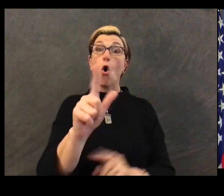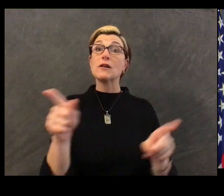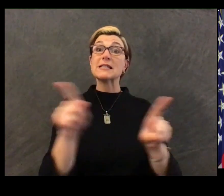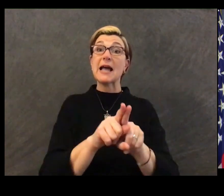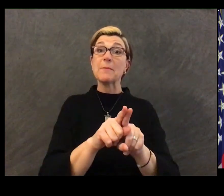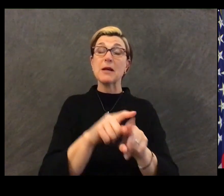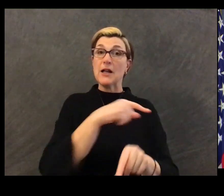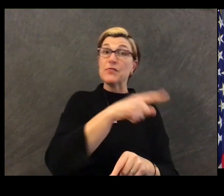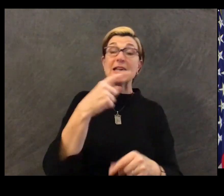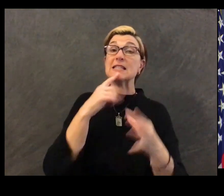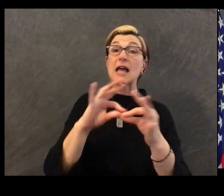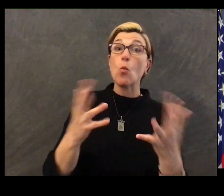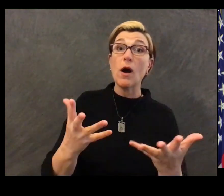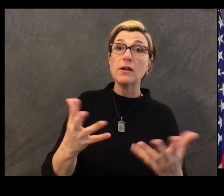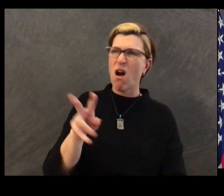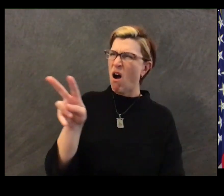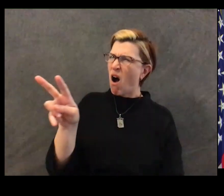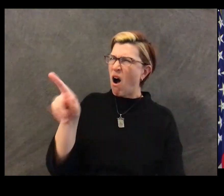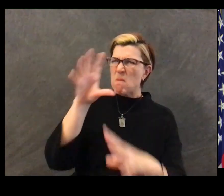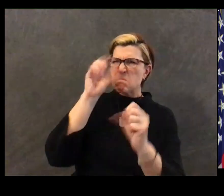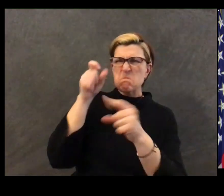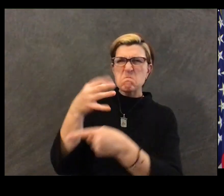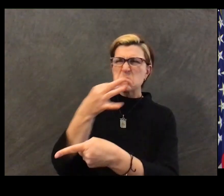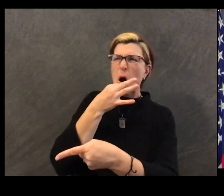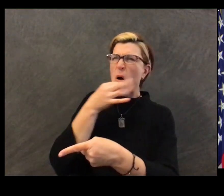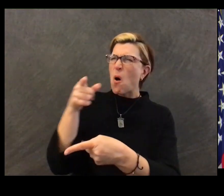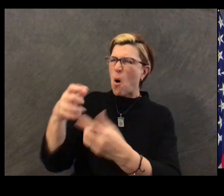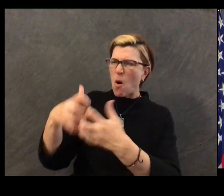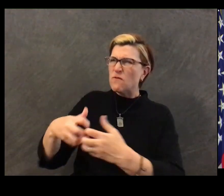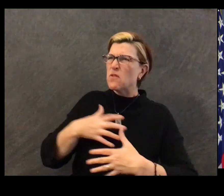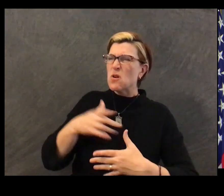ventilator problem because that was a big problem the testing problem we've